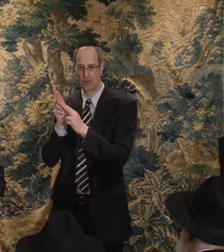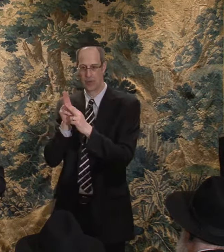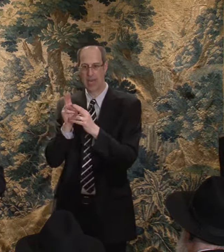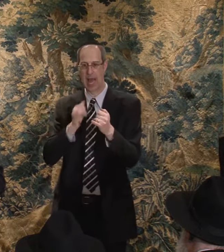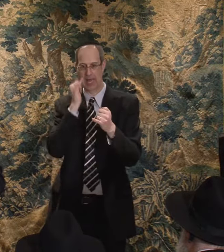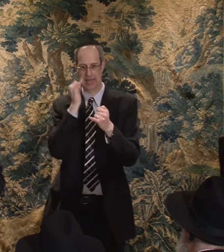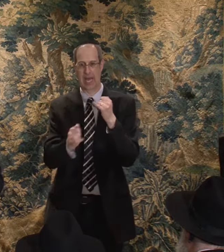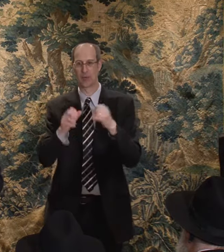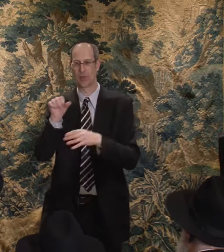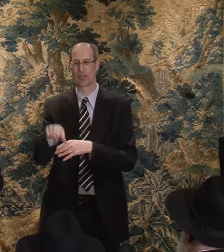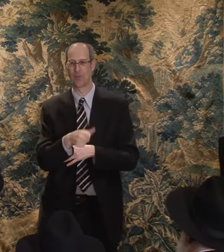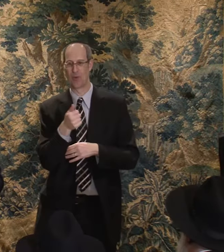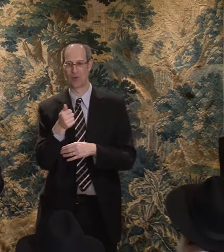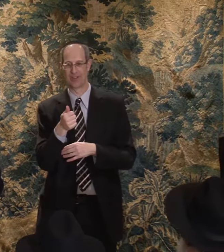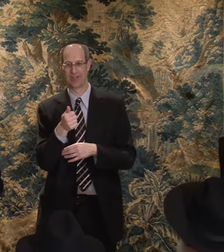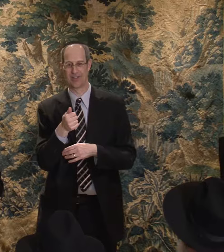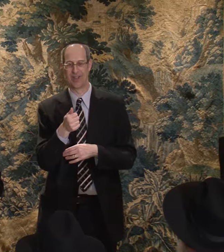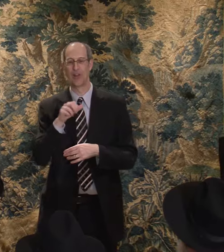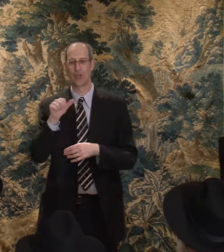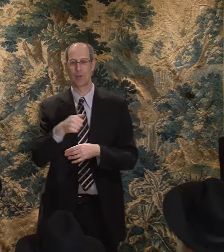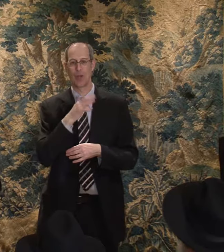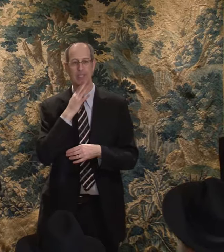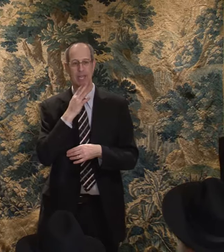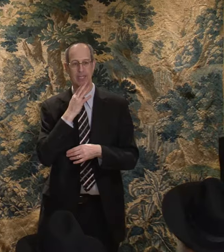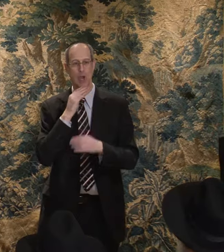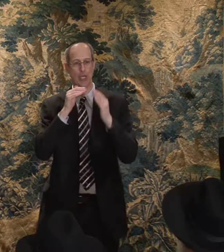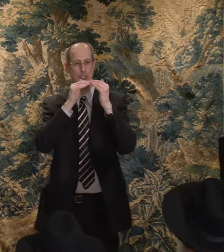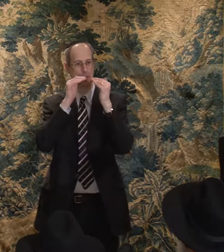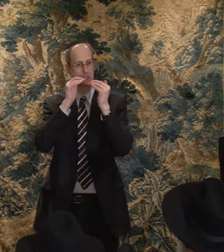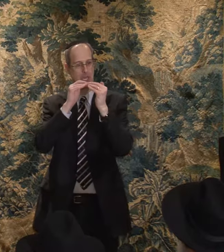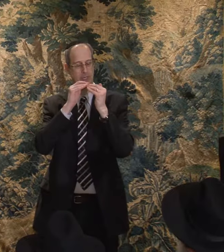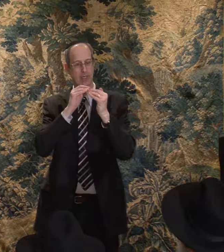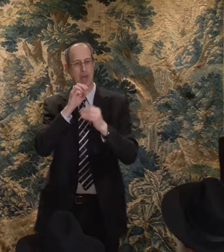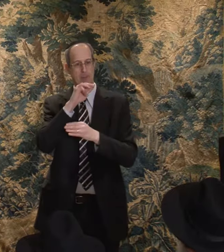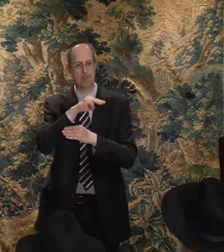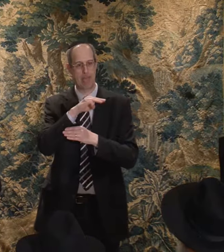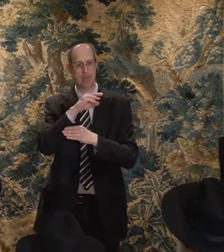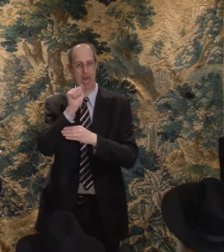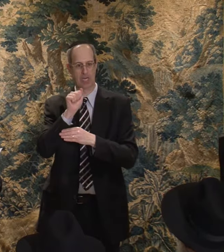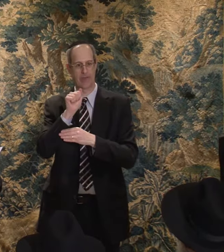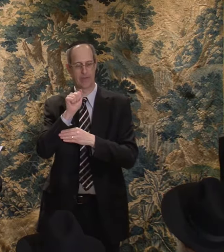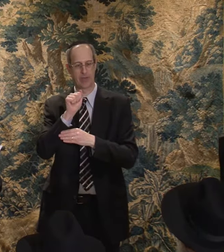with this Gomorrah dick Moore tells us in sukham Testament our my sieve what is